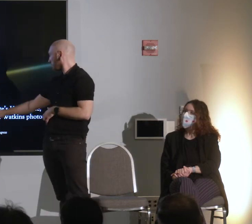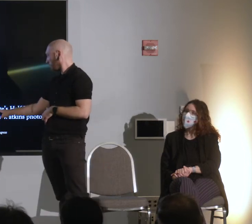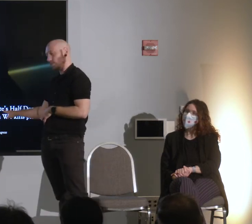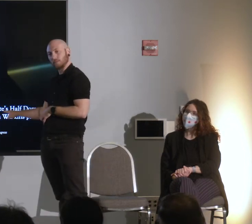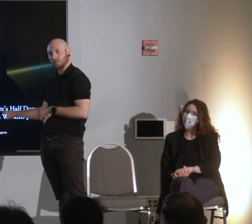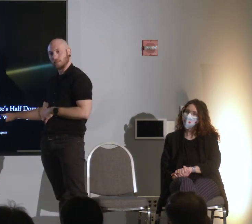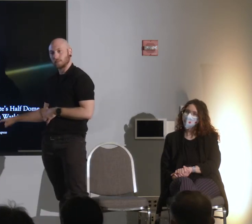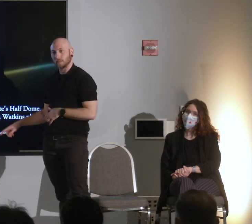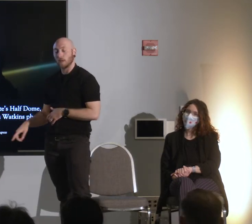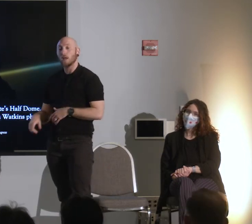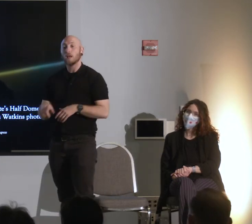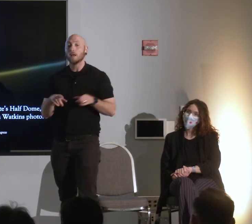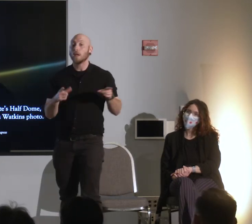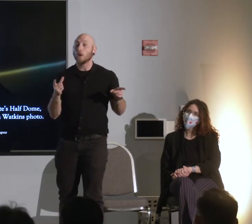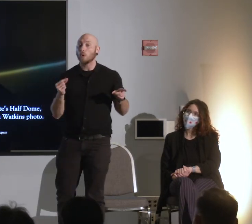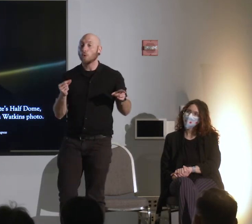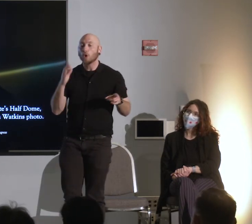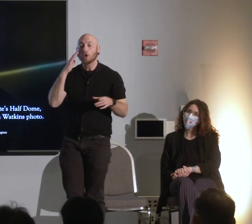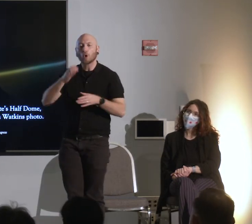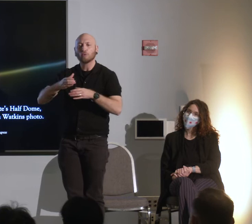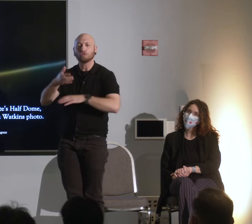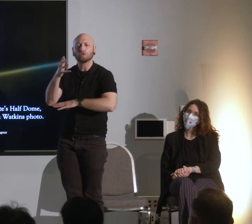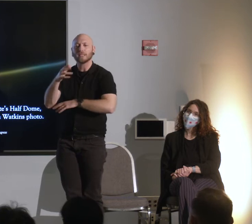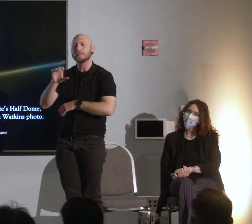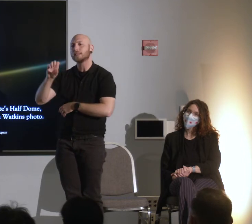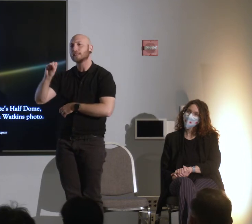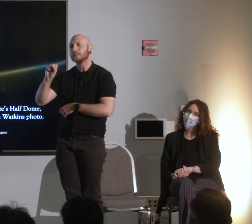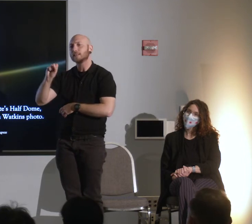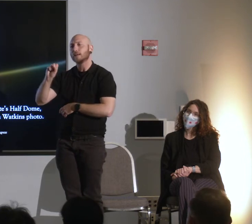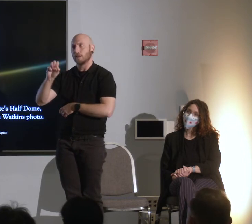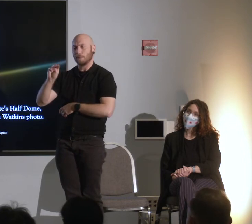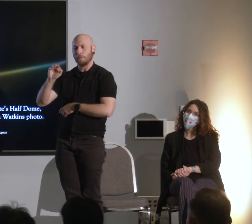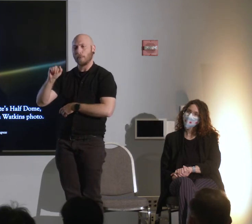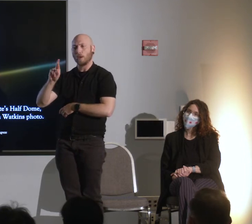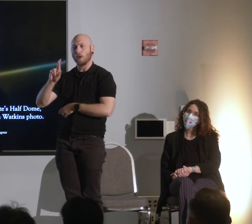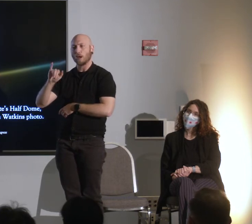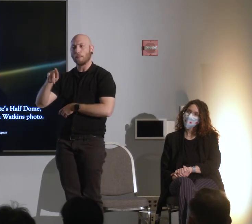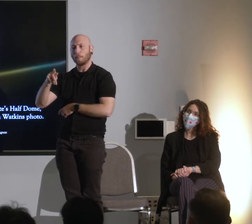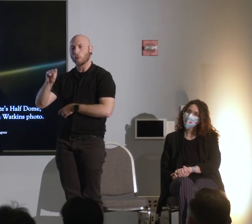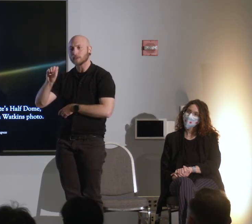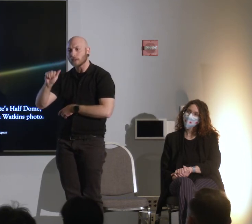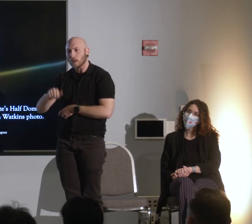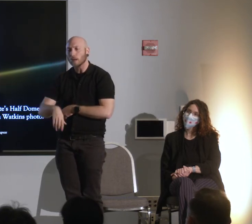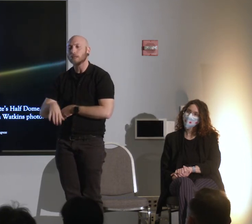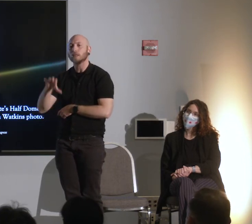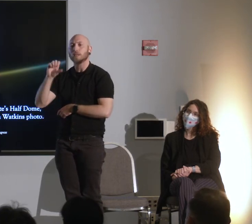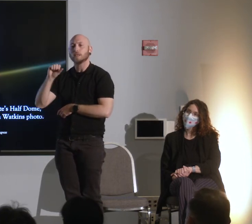the Sequoia and Mariposa and the Yosemite Valley. The briefing document he prepared in 1865 would,